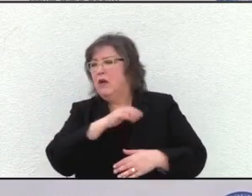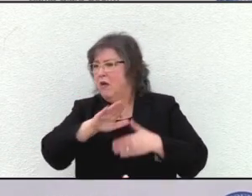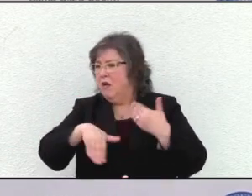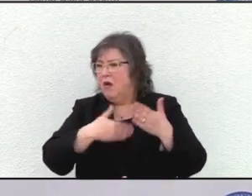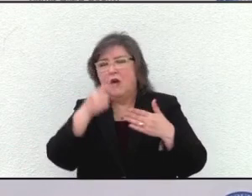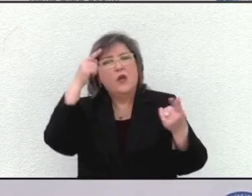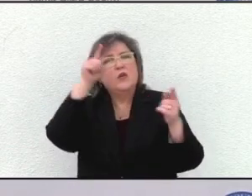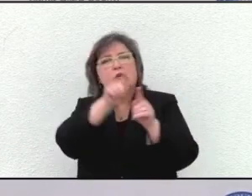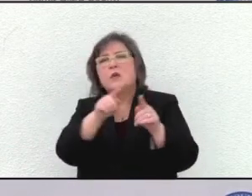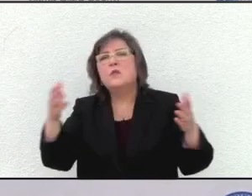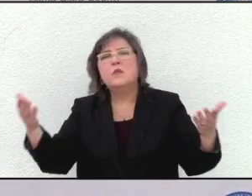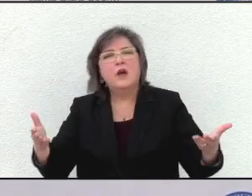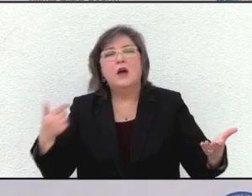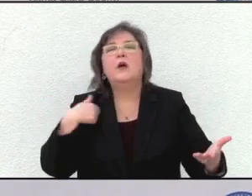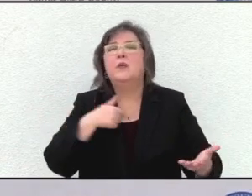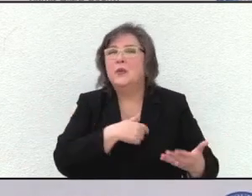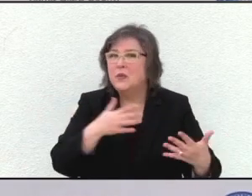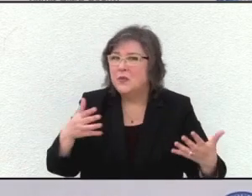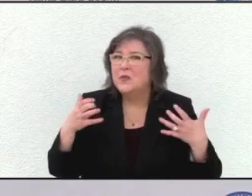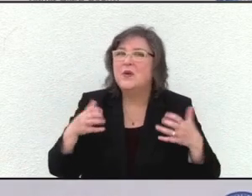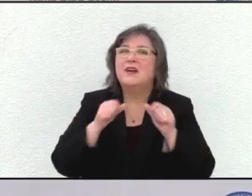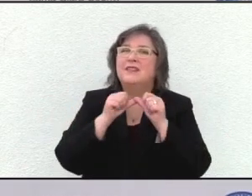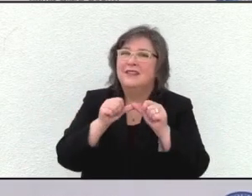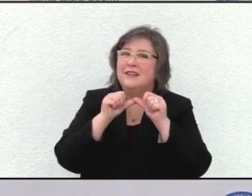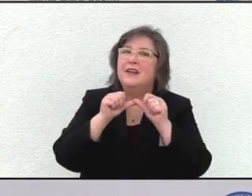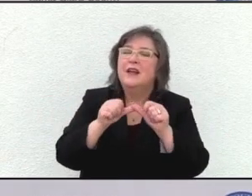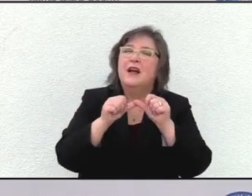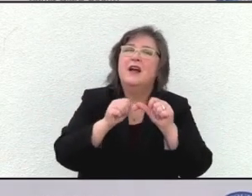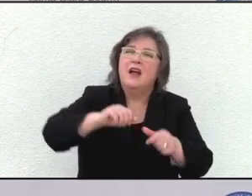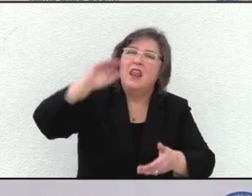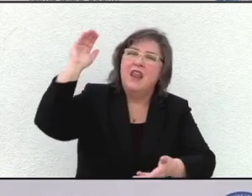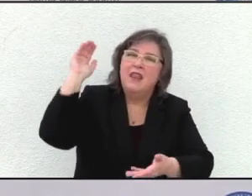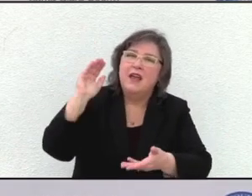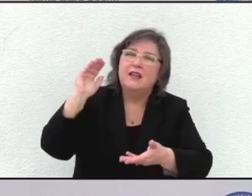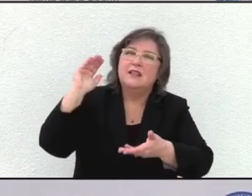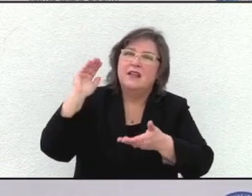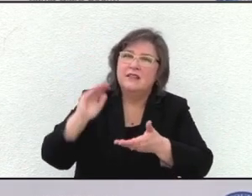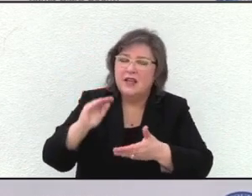we have been the last few weeks, which is fewer cases, fewer hospitalizations, fewer